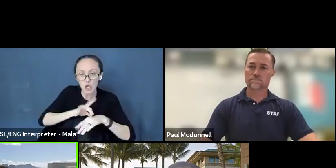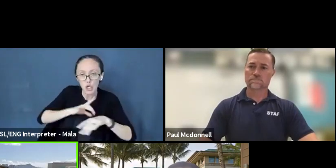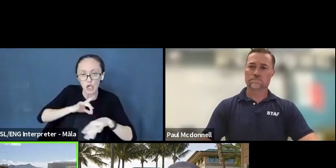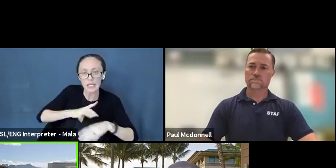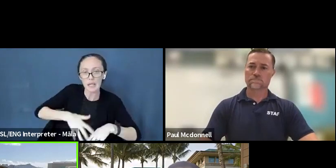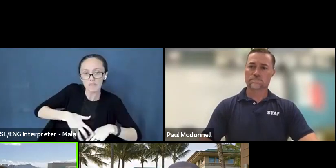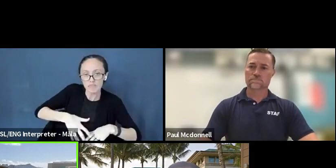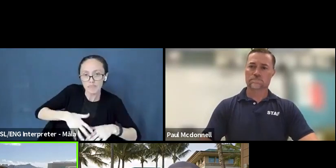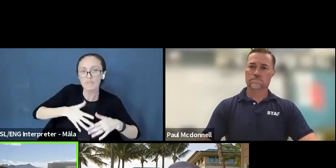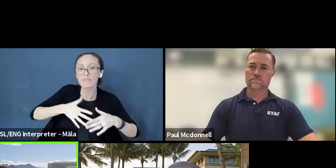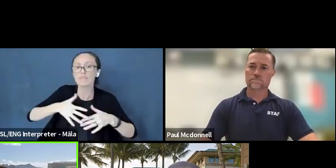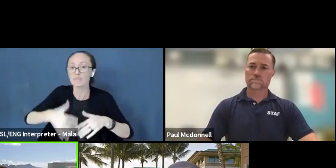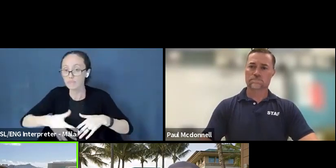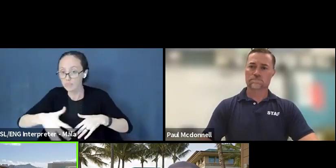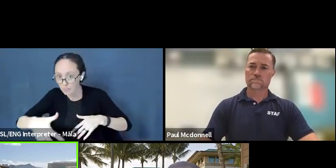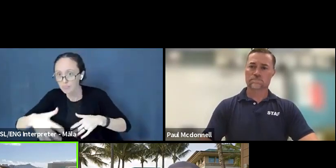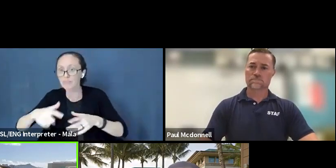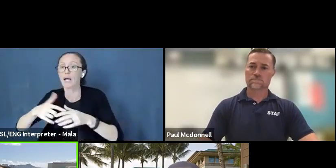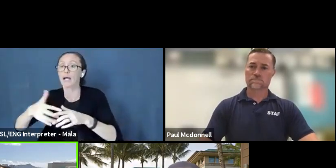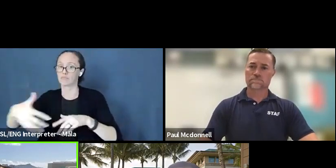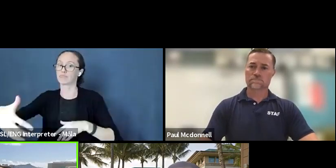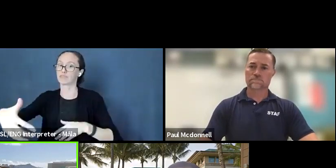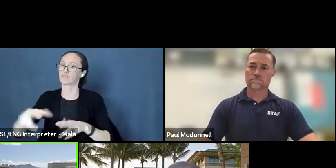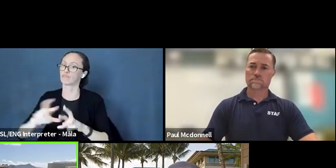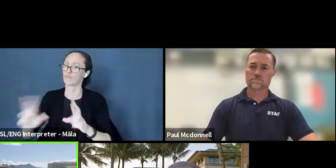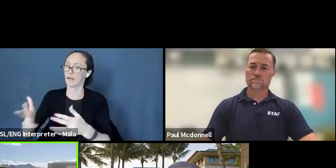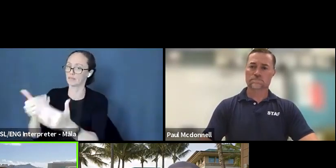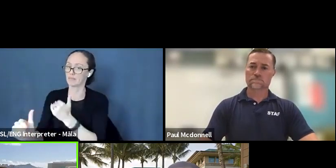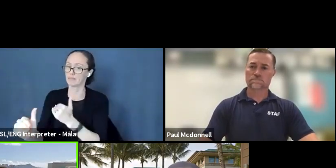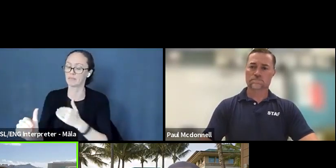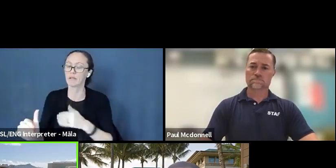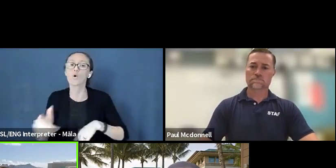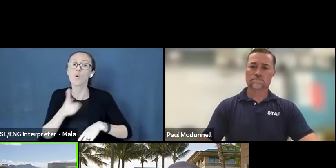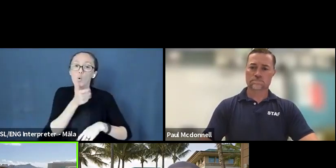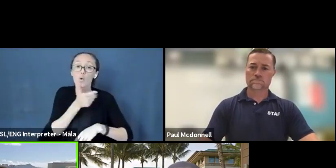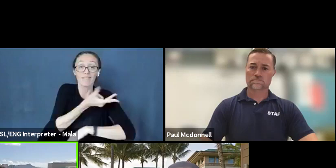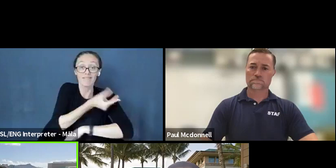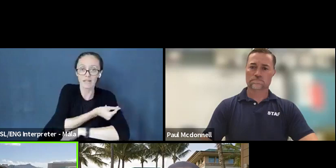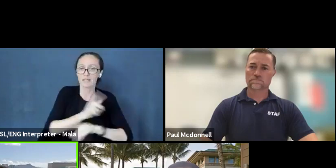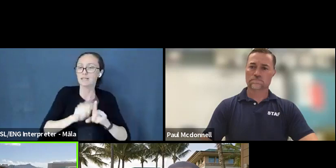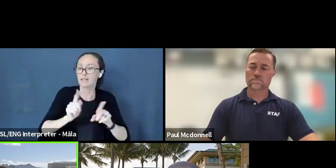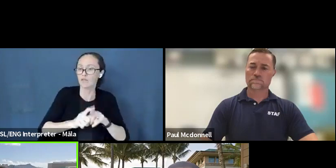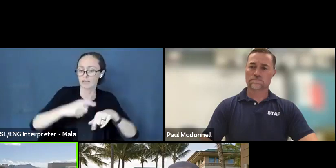Gotten vaccinated at various stages of their pregnancy. They have had normal deliveries.